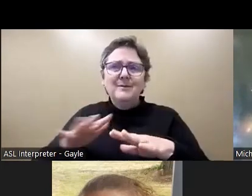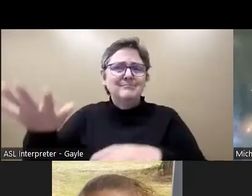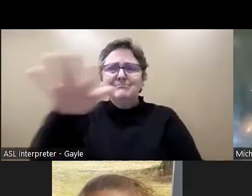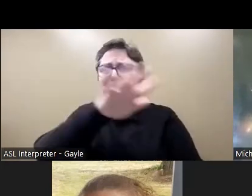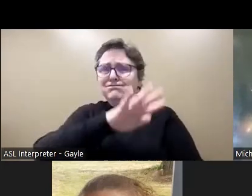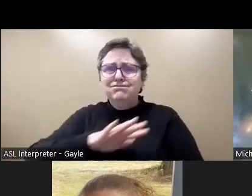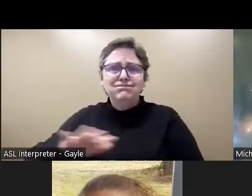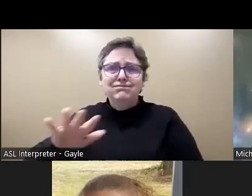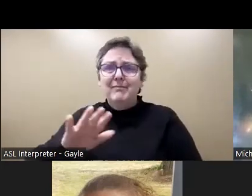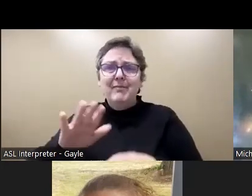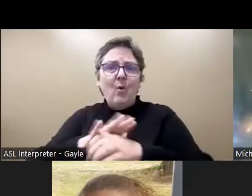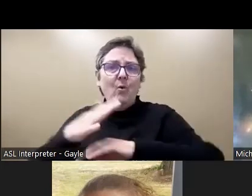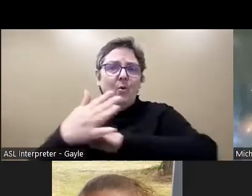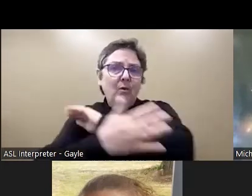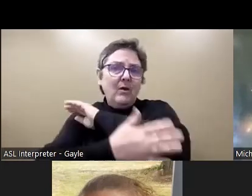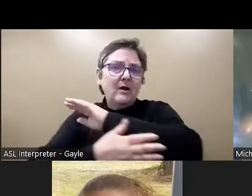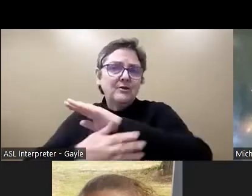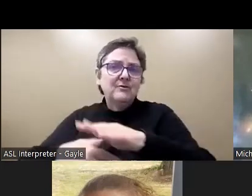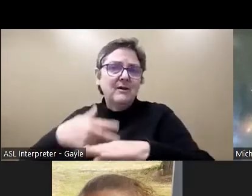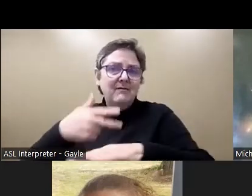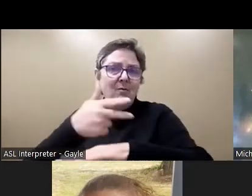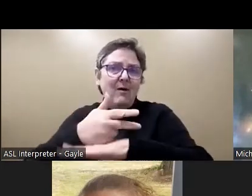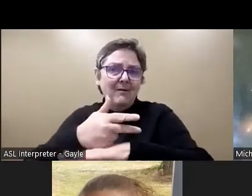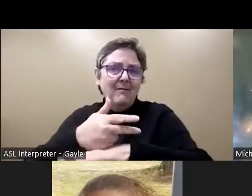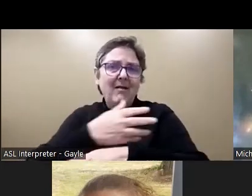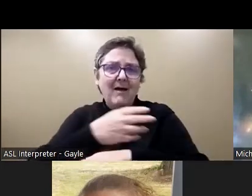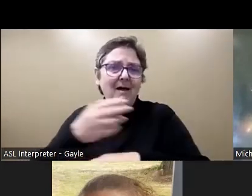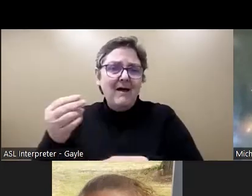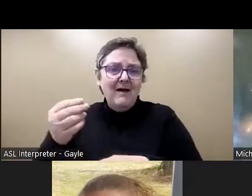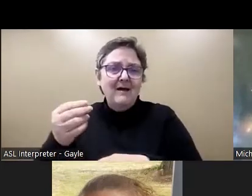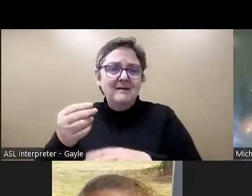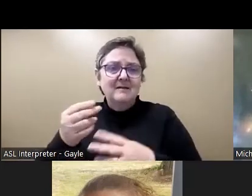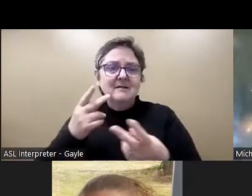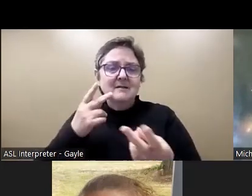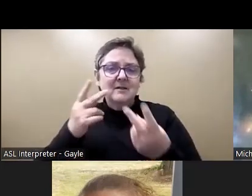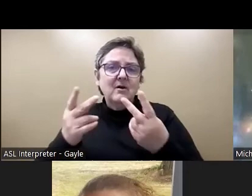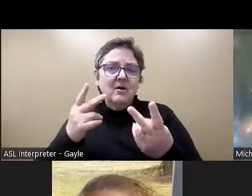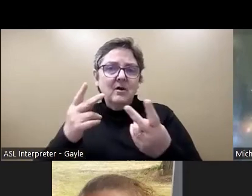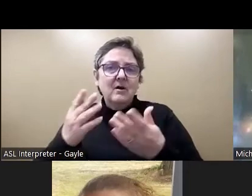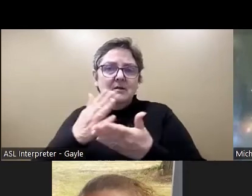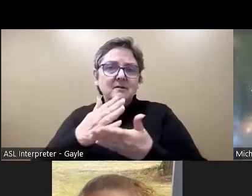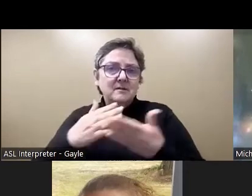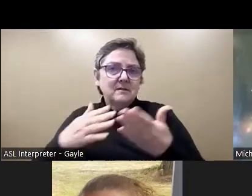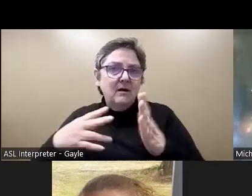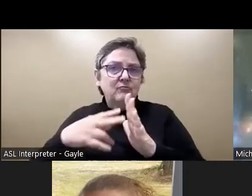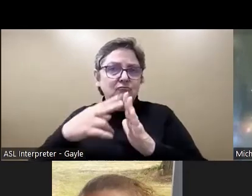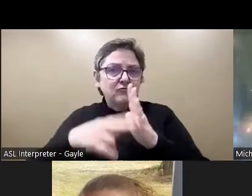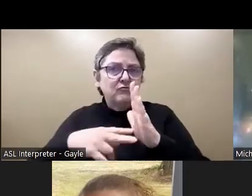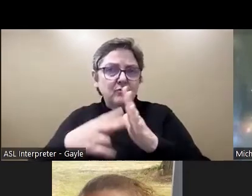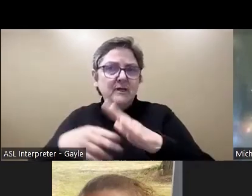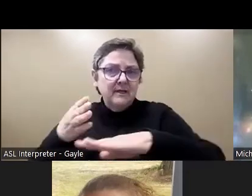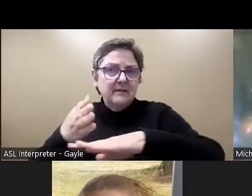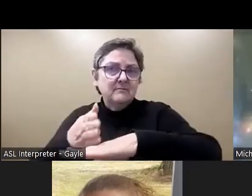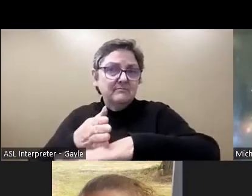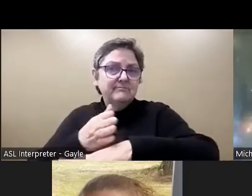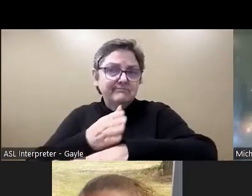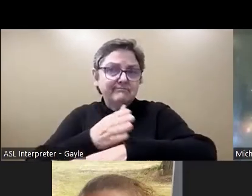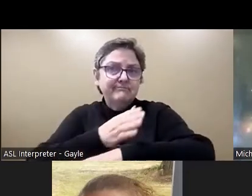And saw some reading gains on the part of the children who had received books that way.